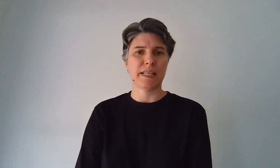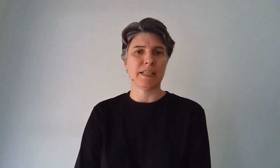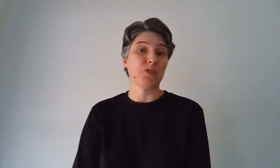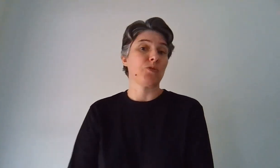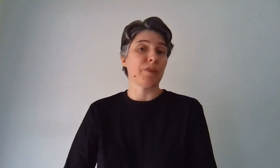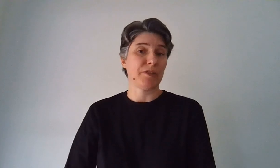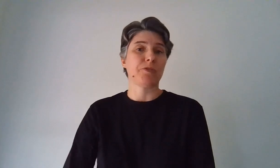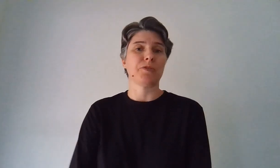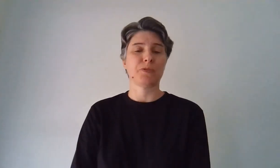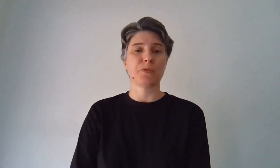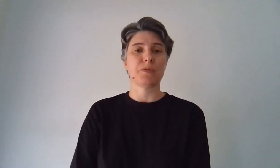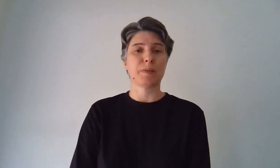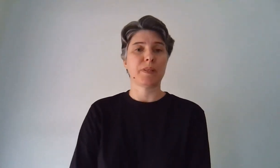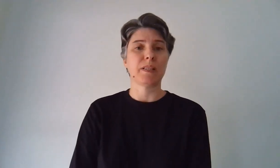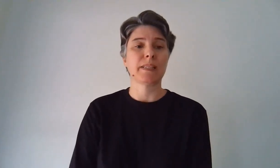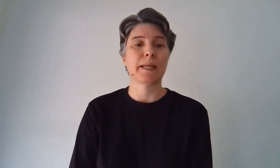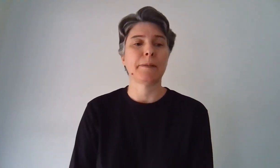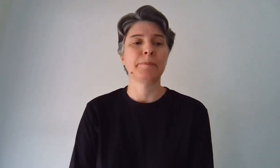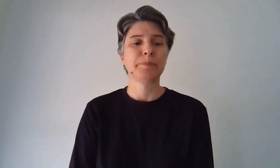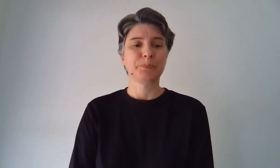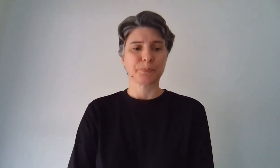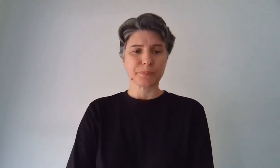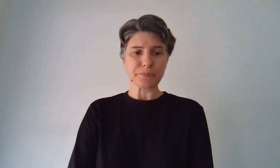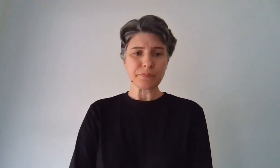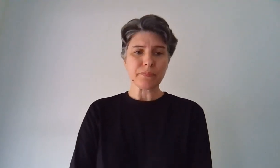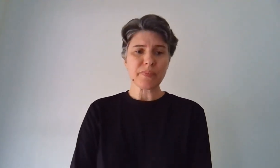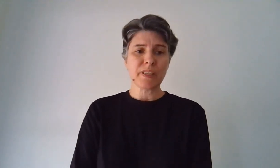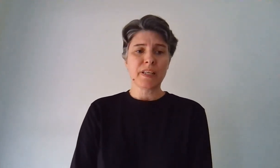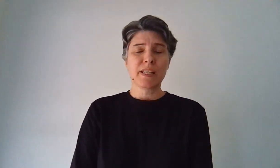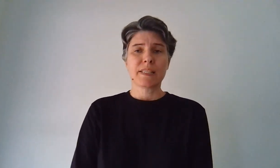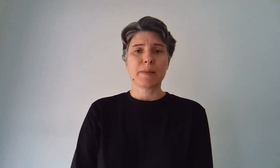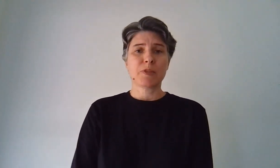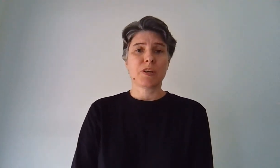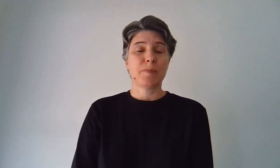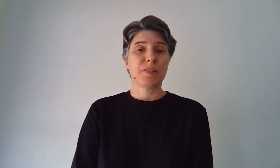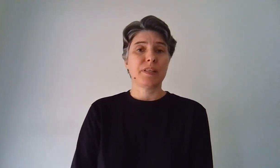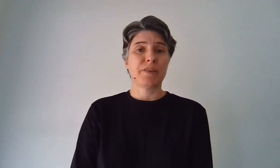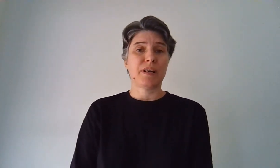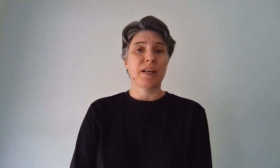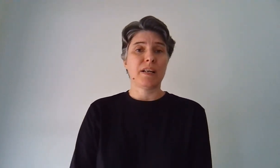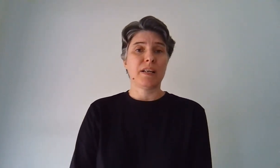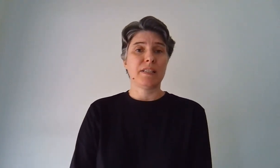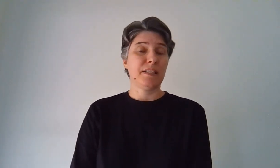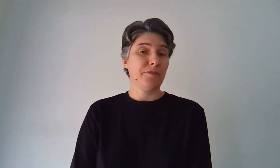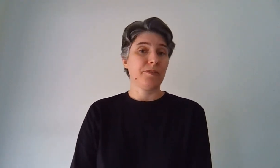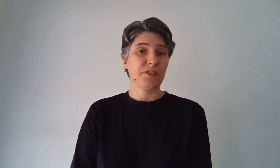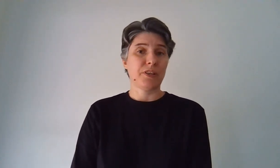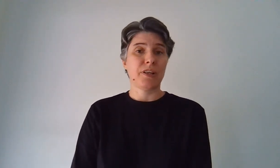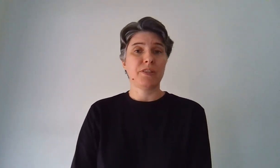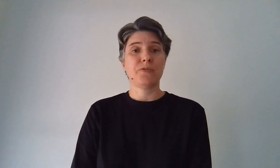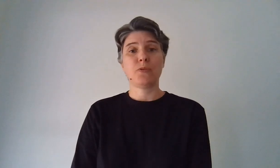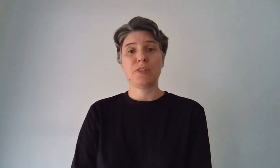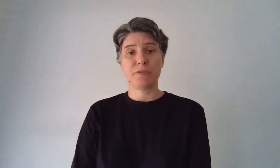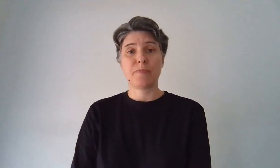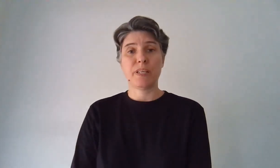settings or Red Cross or something like that. Sometimes there are different signs for different